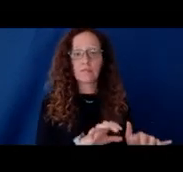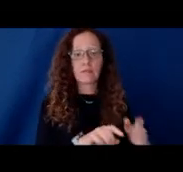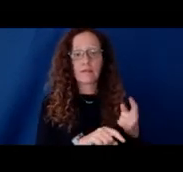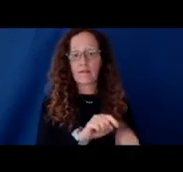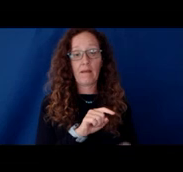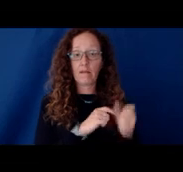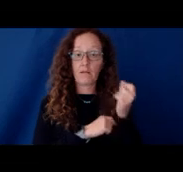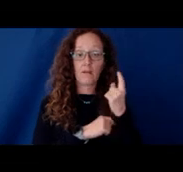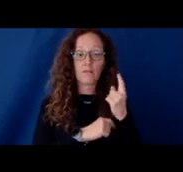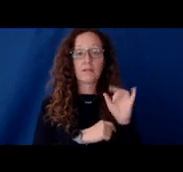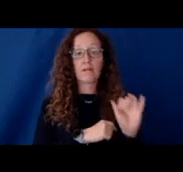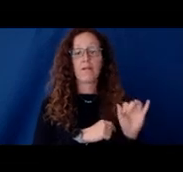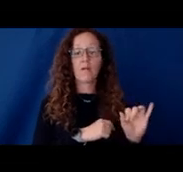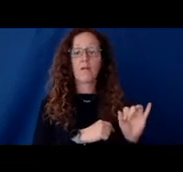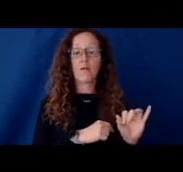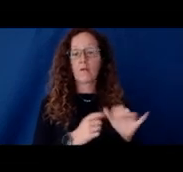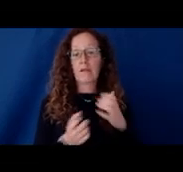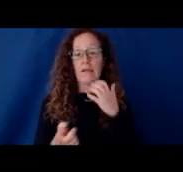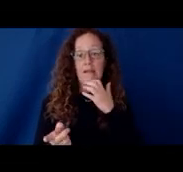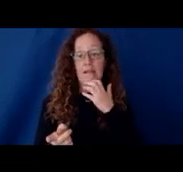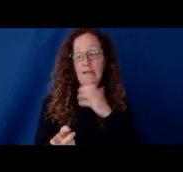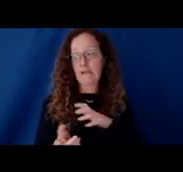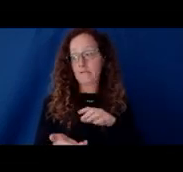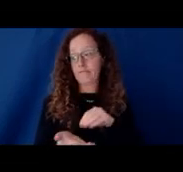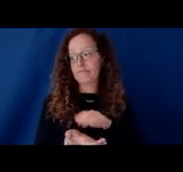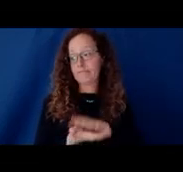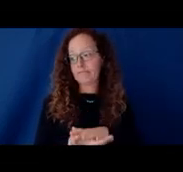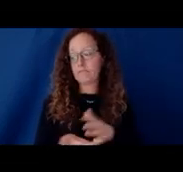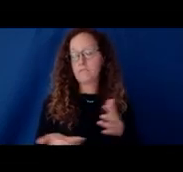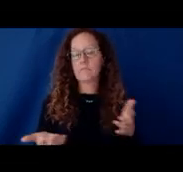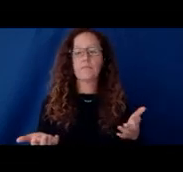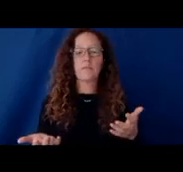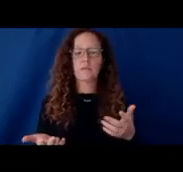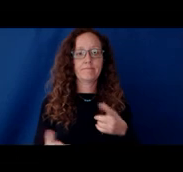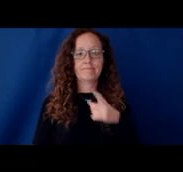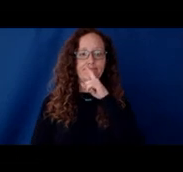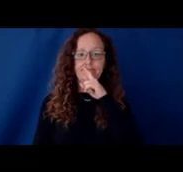was reported on the death certificate, it wouldn't make it into the death record. So the fact that,